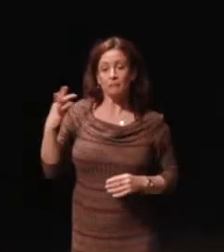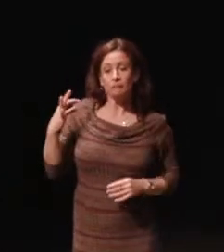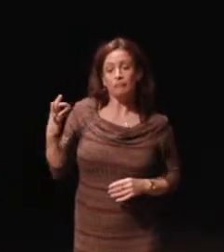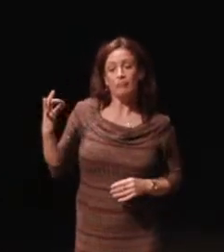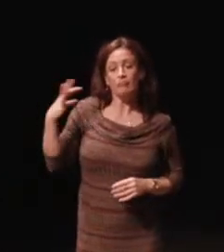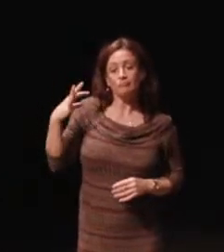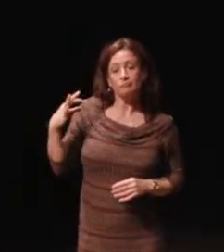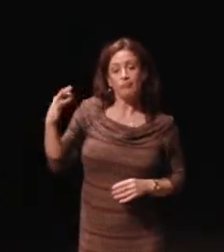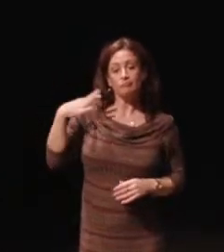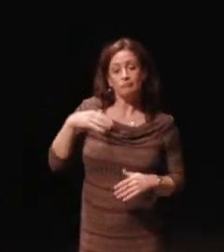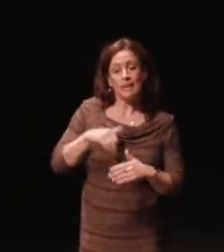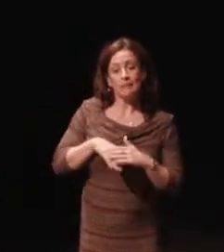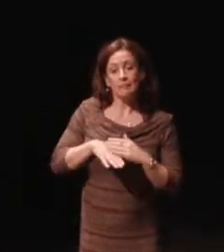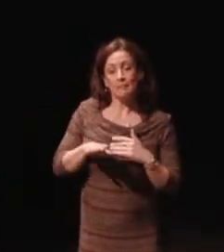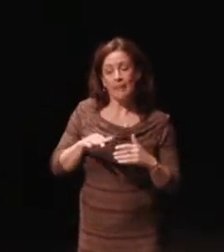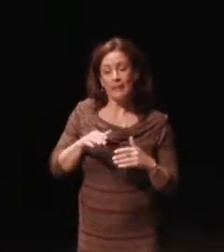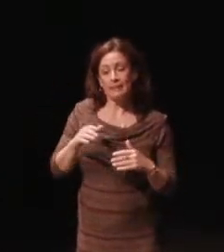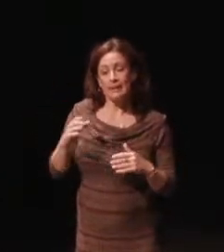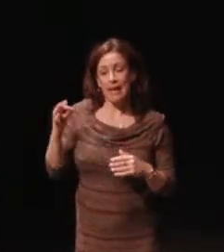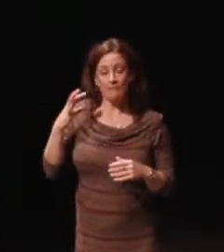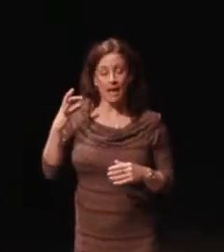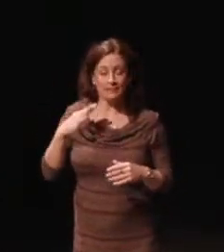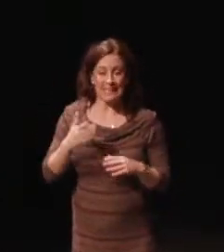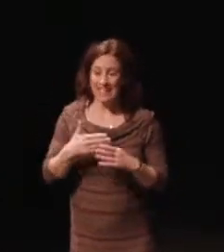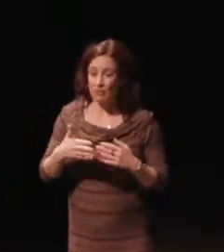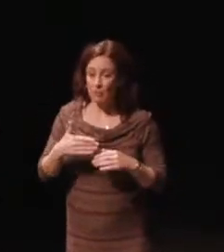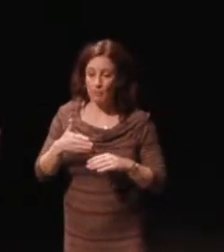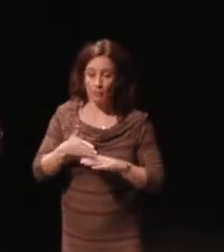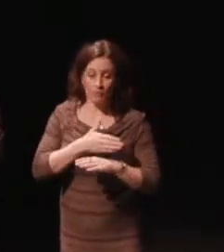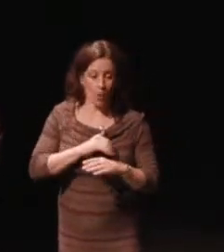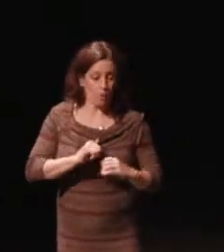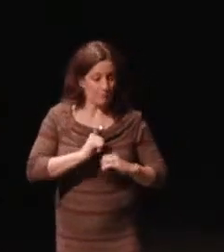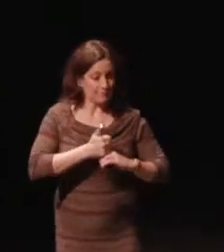before we had said one line of code and we started working on the game.